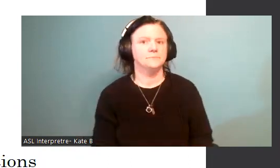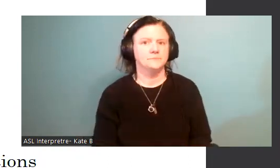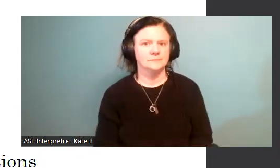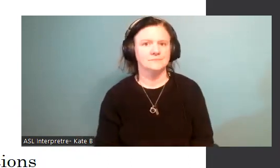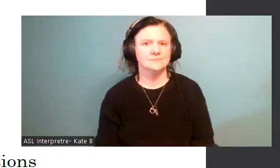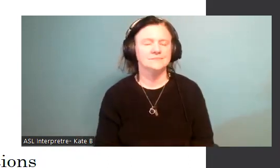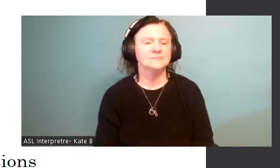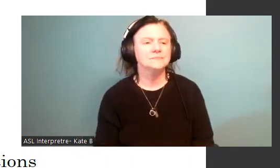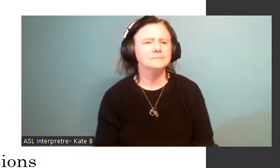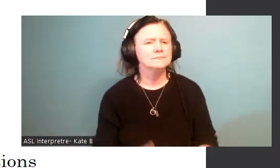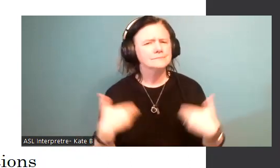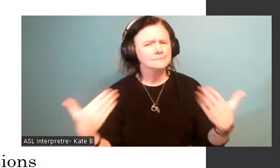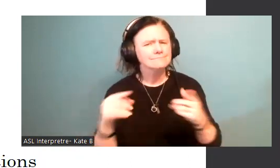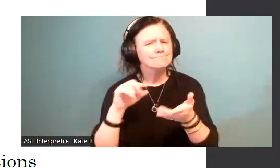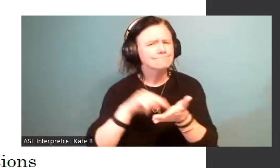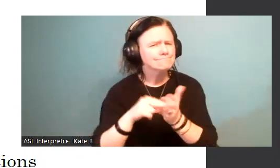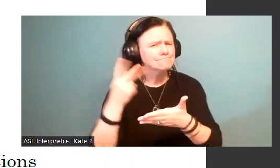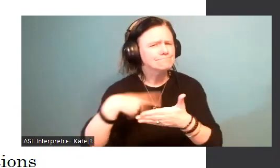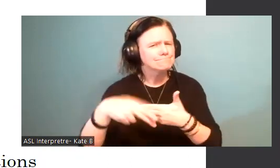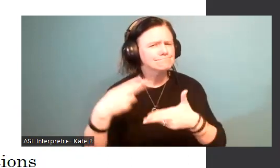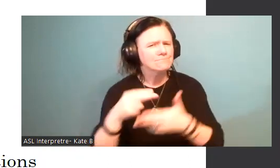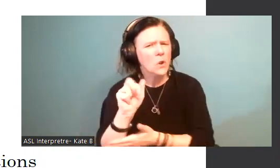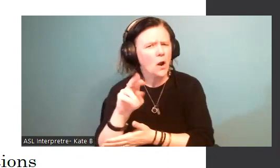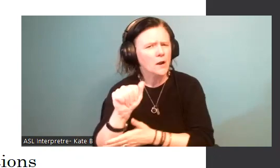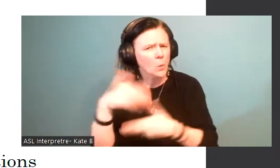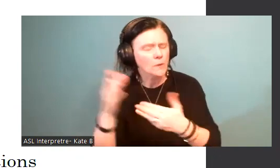changes a website's or widget's interactivity.